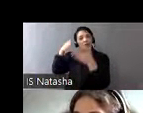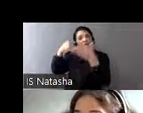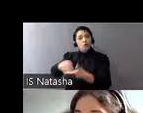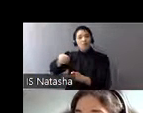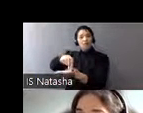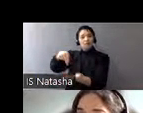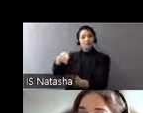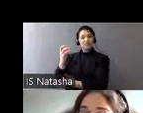needs.